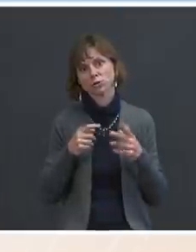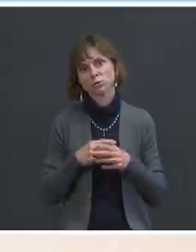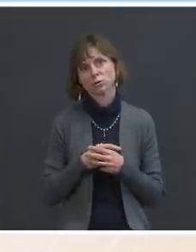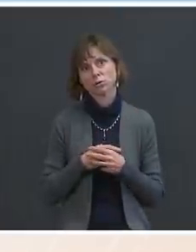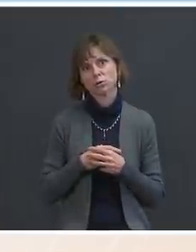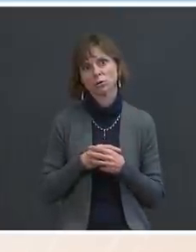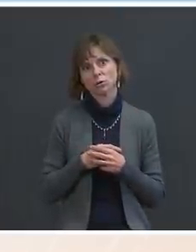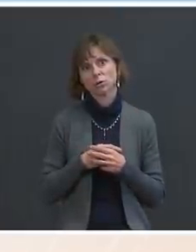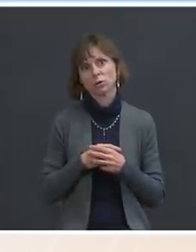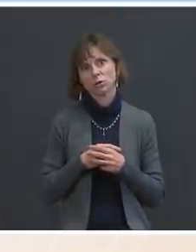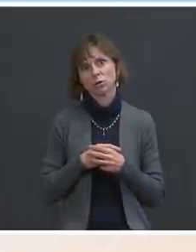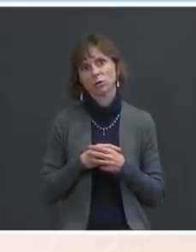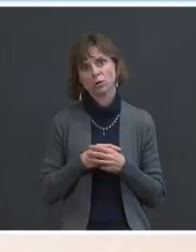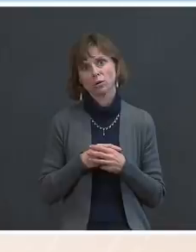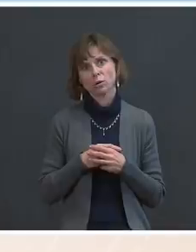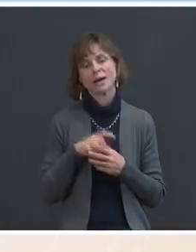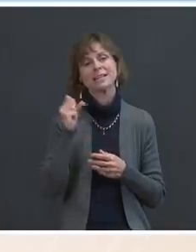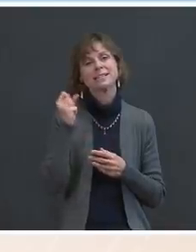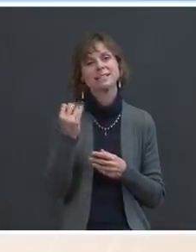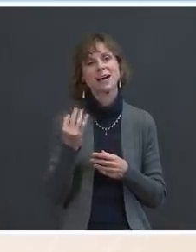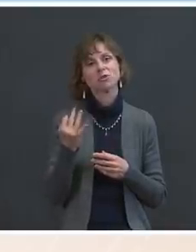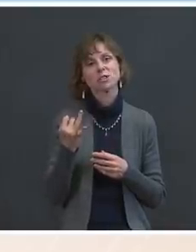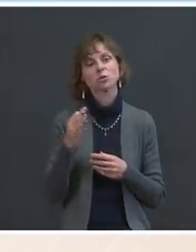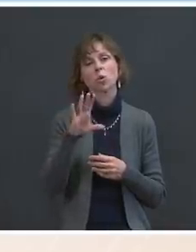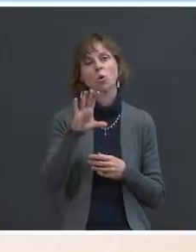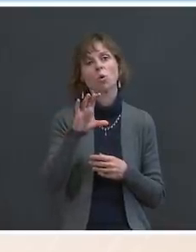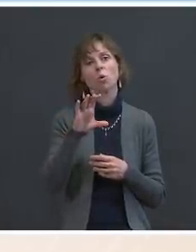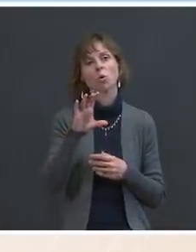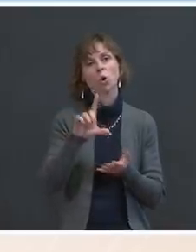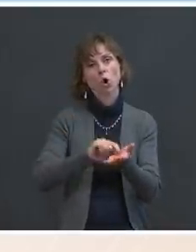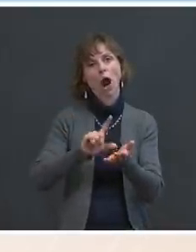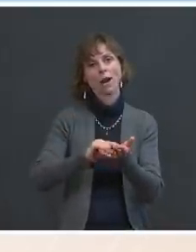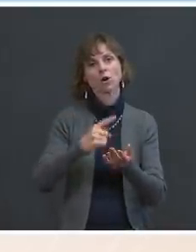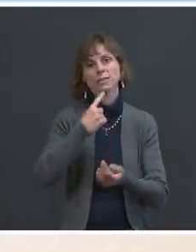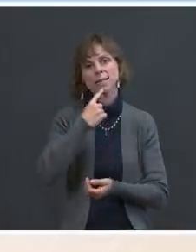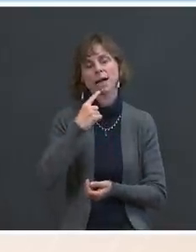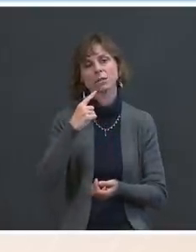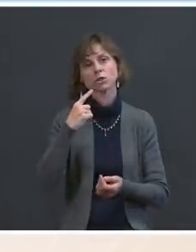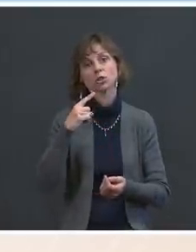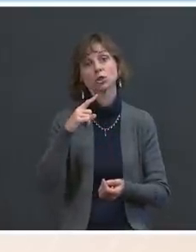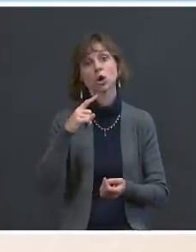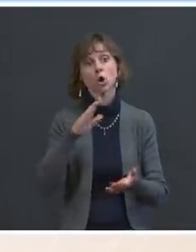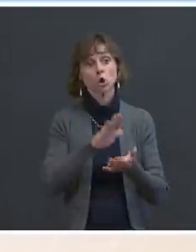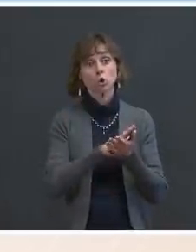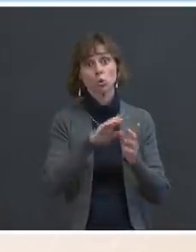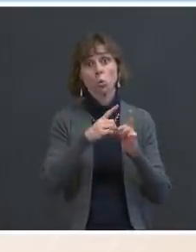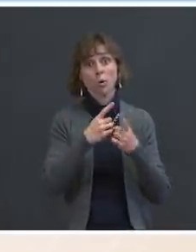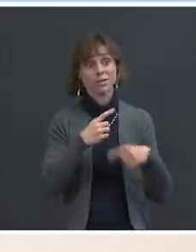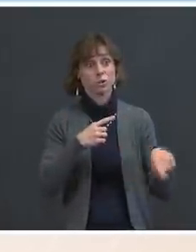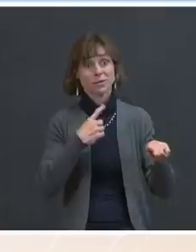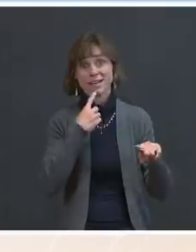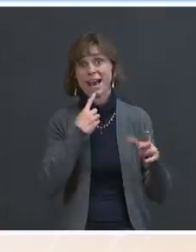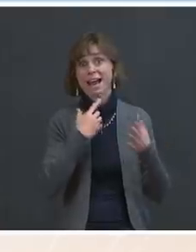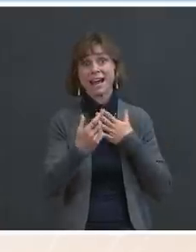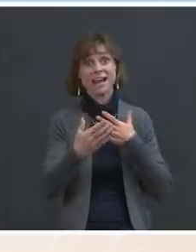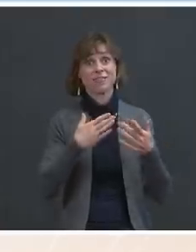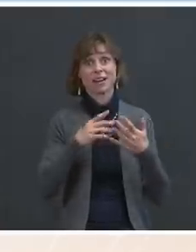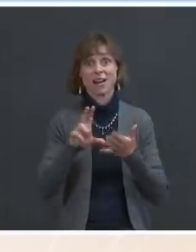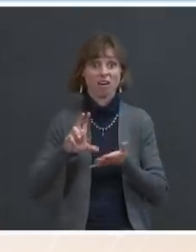you know, we, at the San Francisco Chronicle, are finding that school districts are saying even with this influx of money coming from the package,